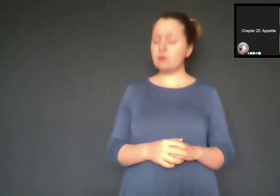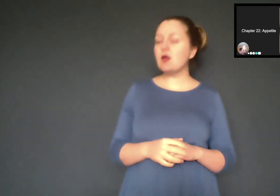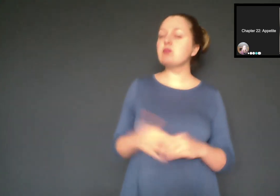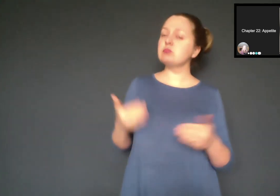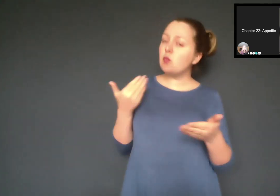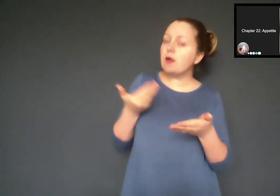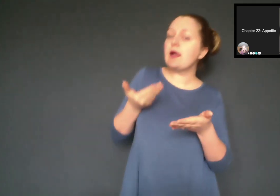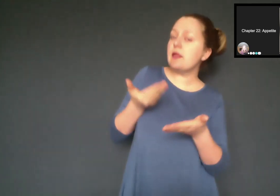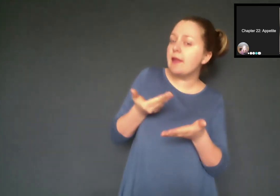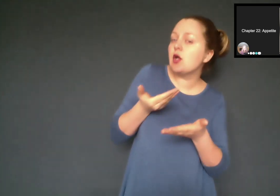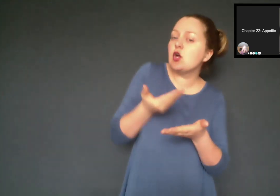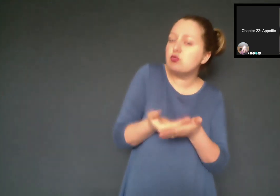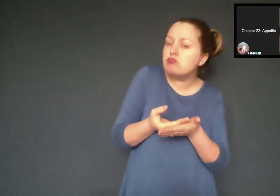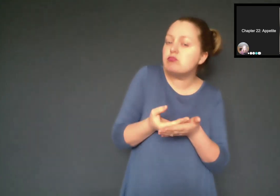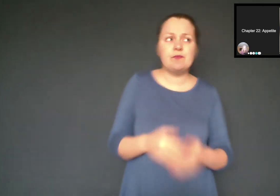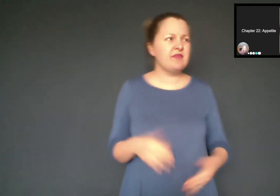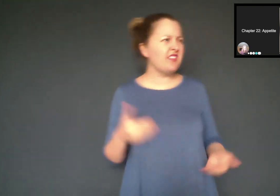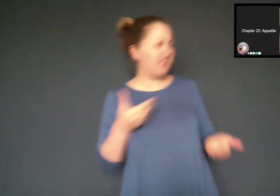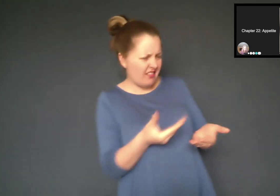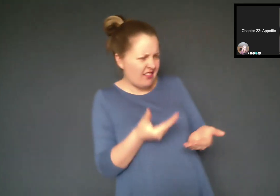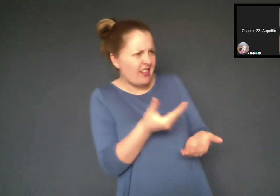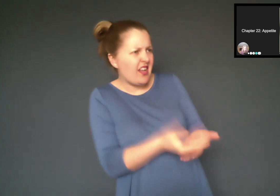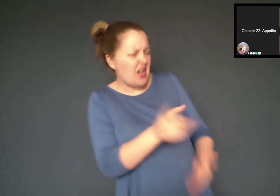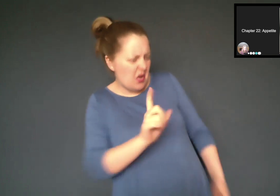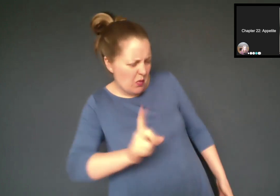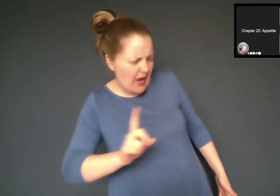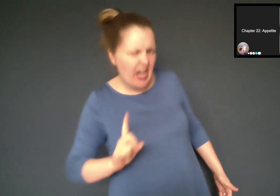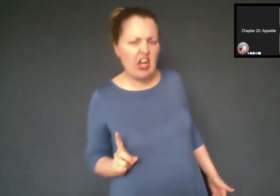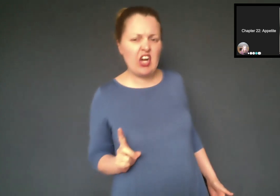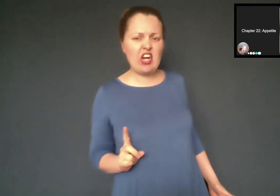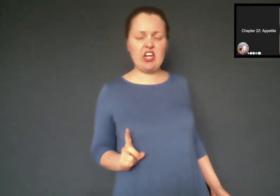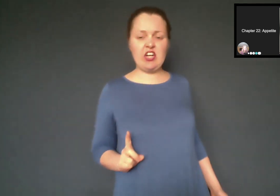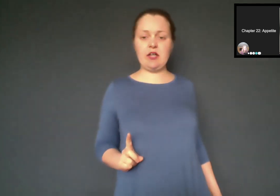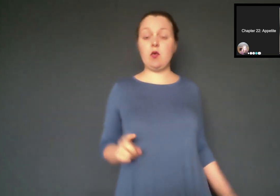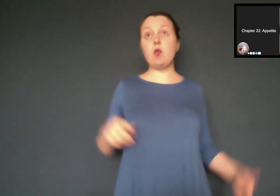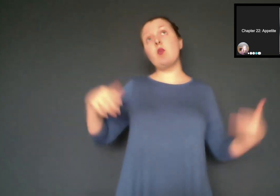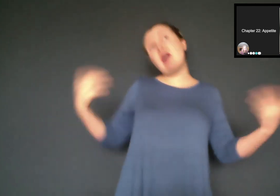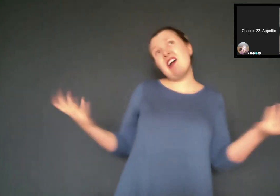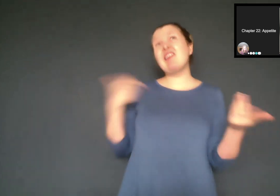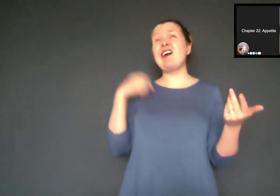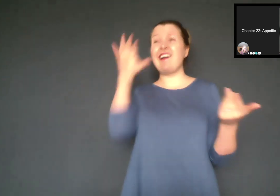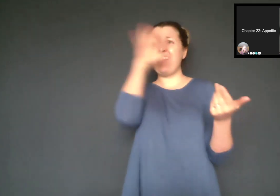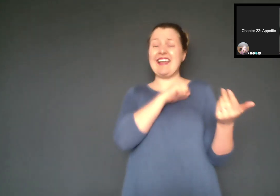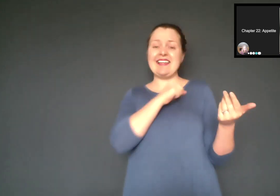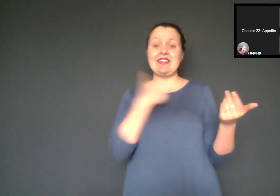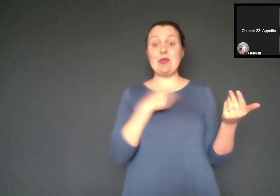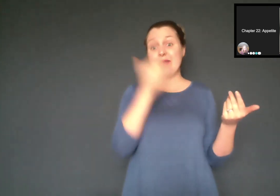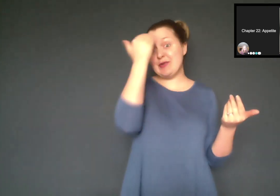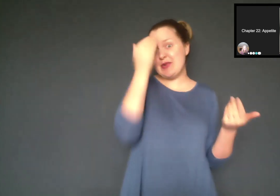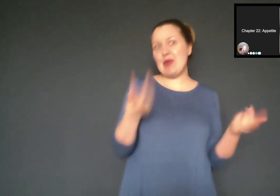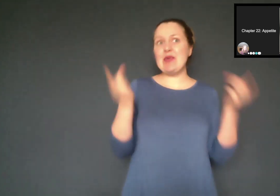we're getting there getting where said the hood house well said harvey i guess we'll know when we